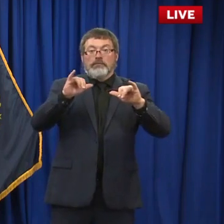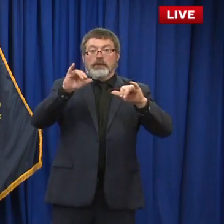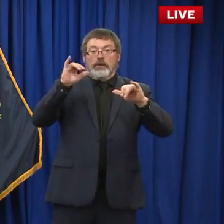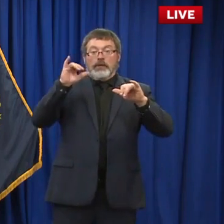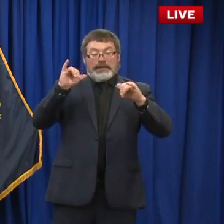$100 MILLION IN.